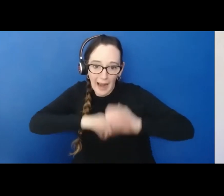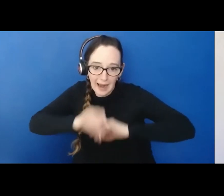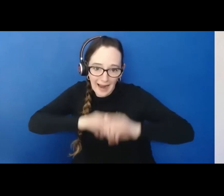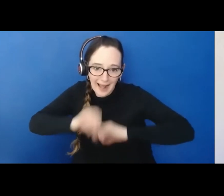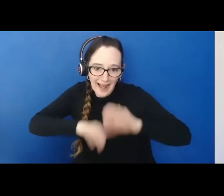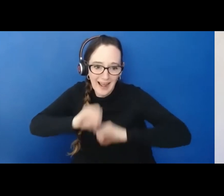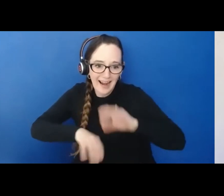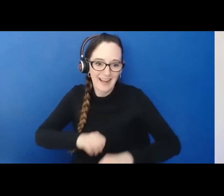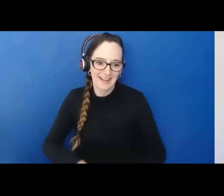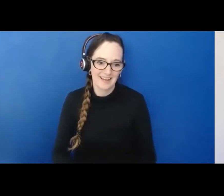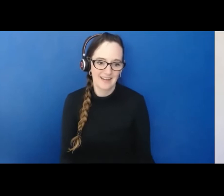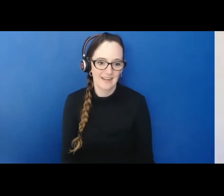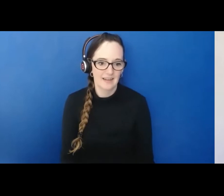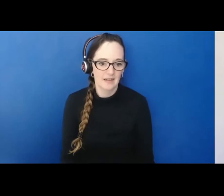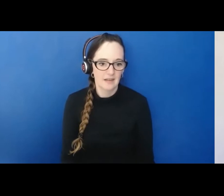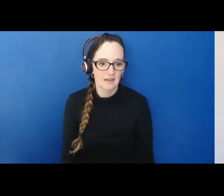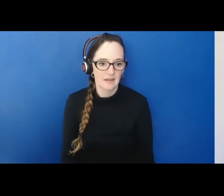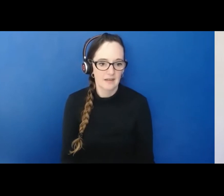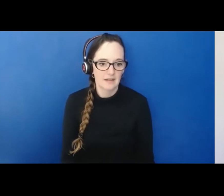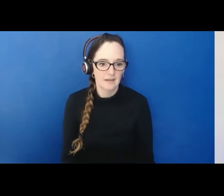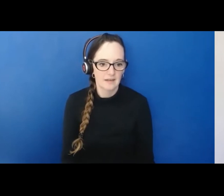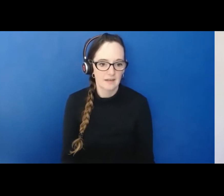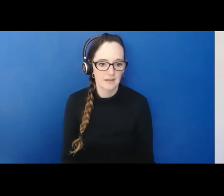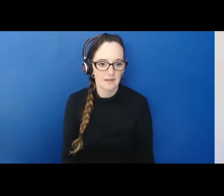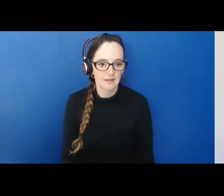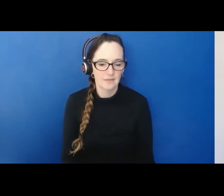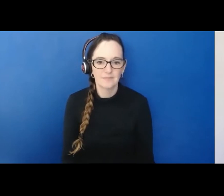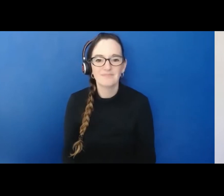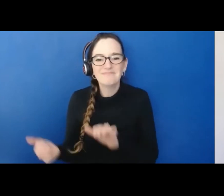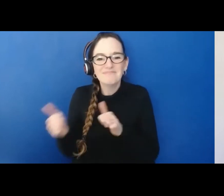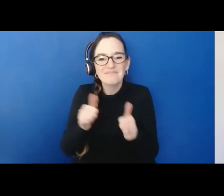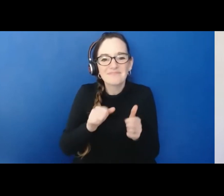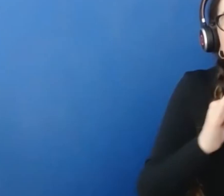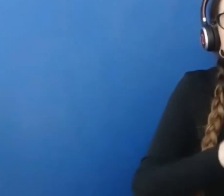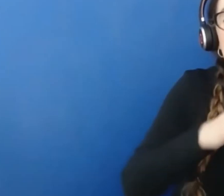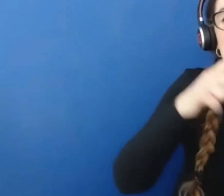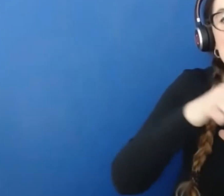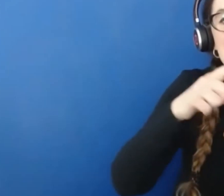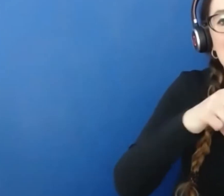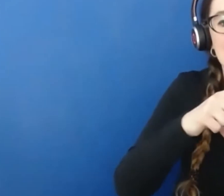things. >> SIDDHARTH: Thanks Penny, it did and also